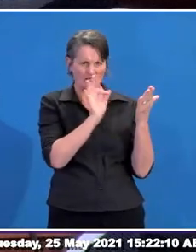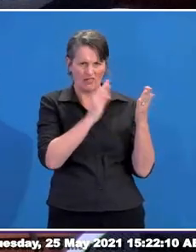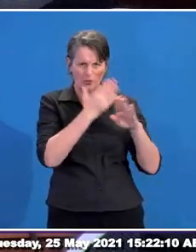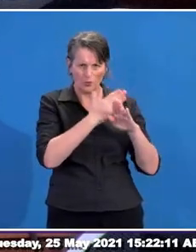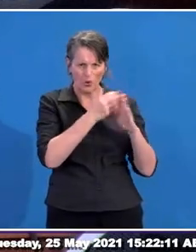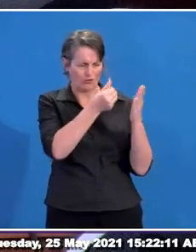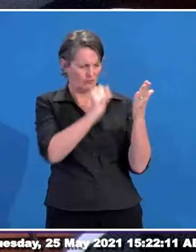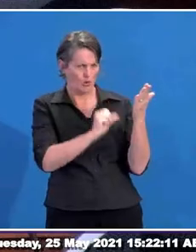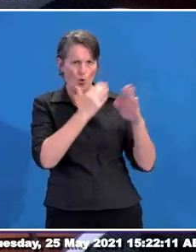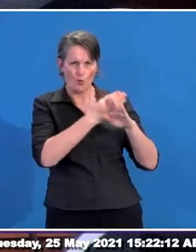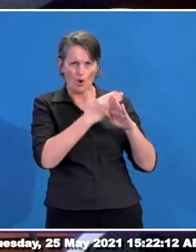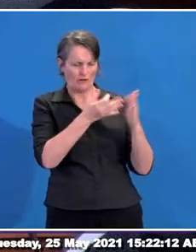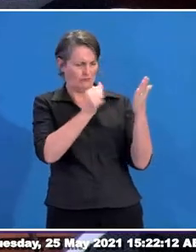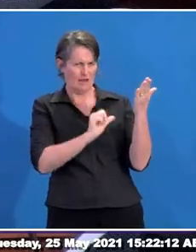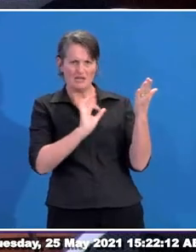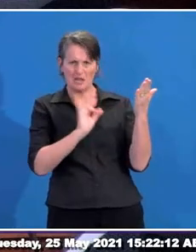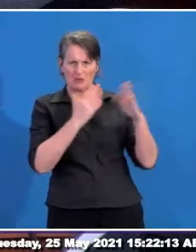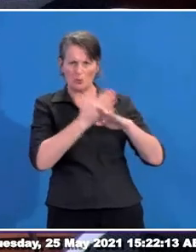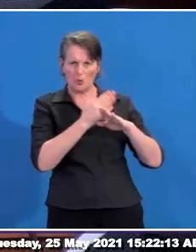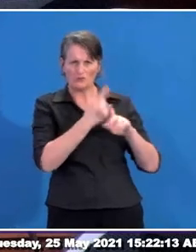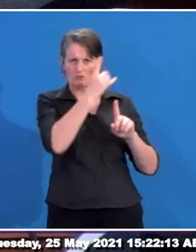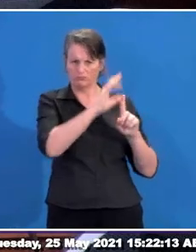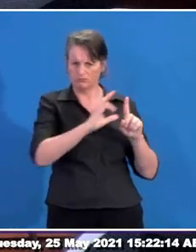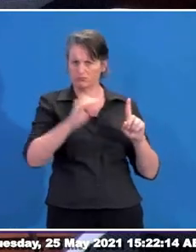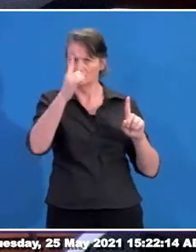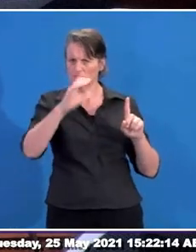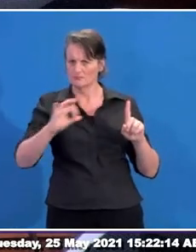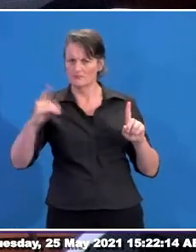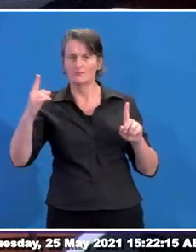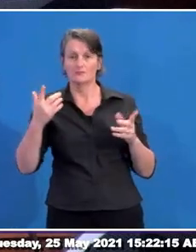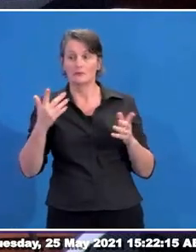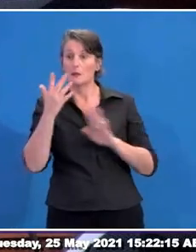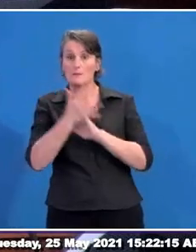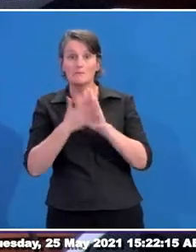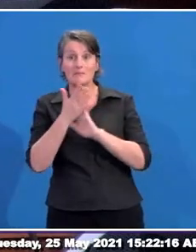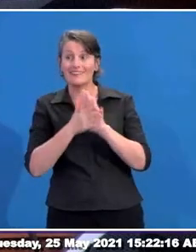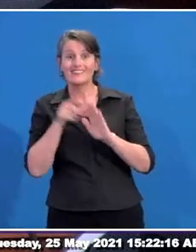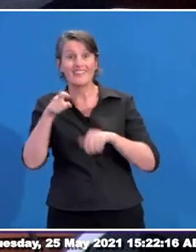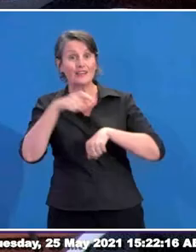appear not to have been followed up during the recruitment phase.